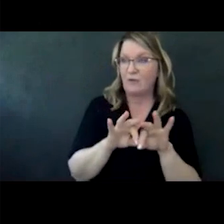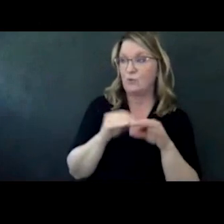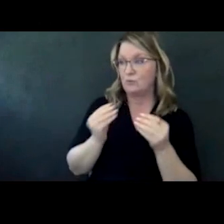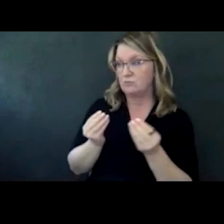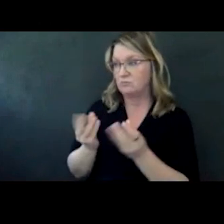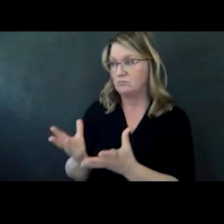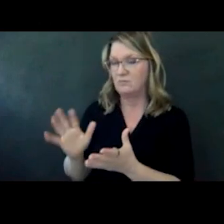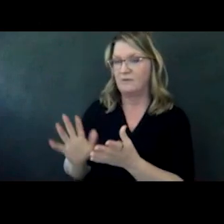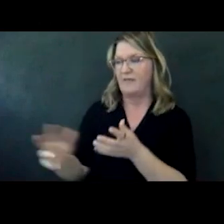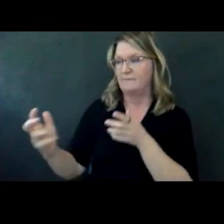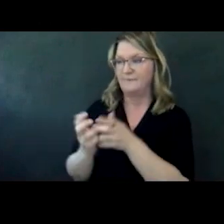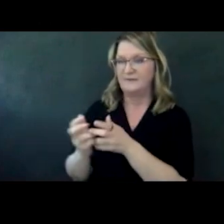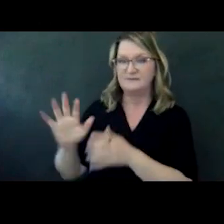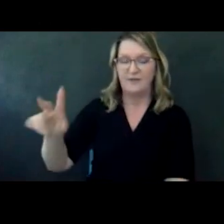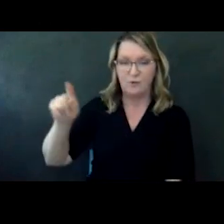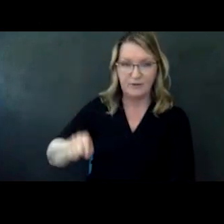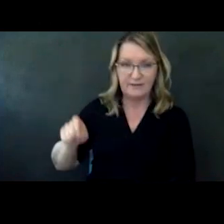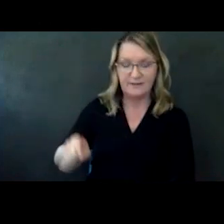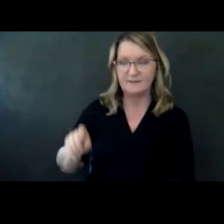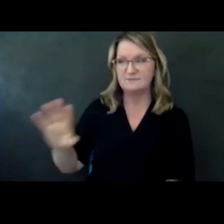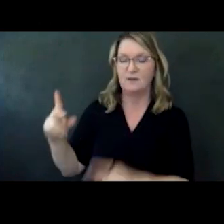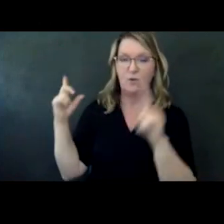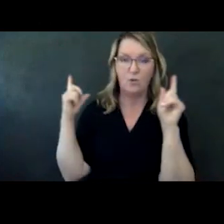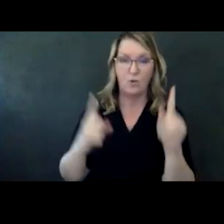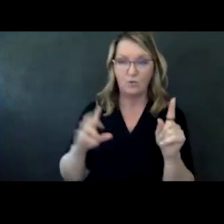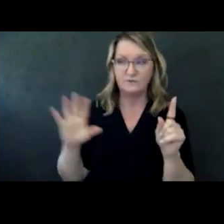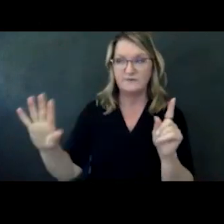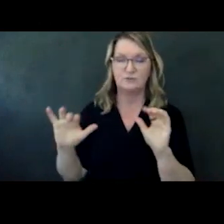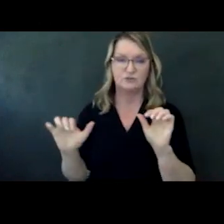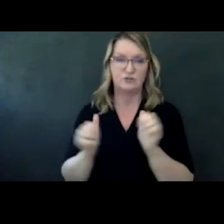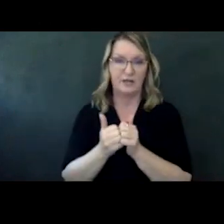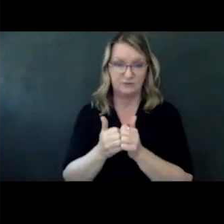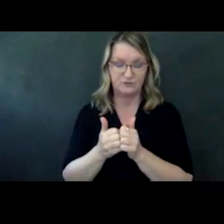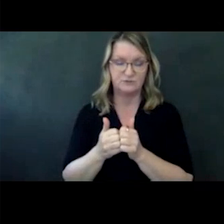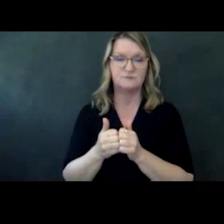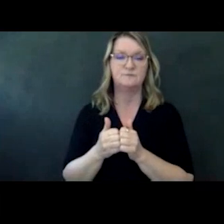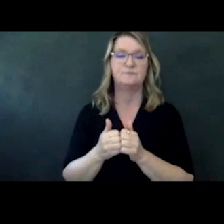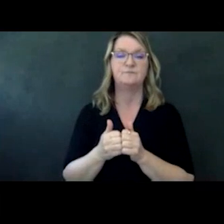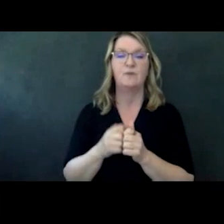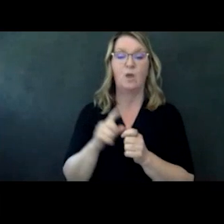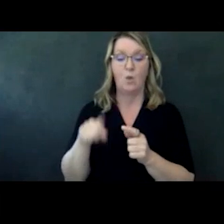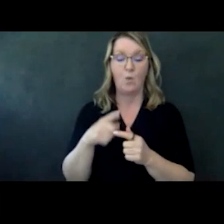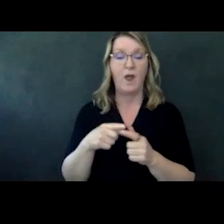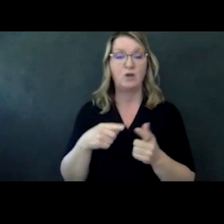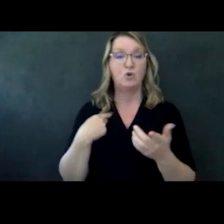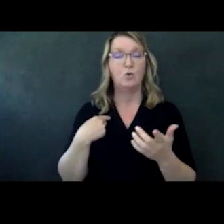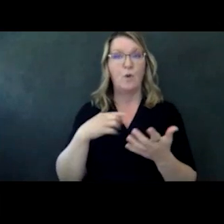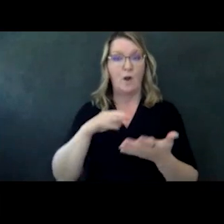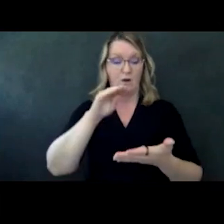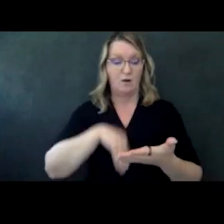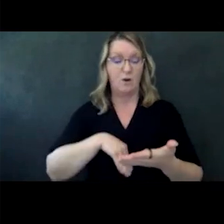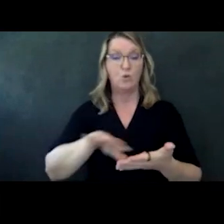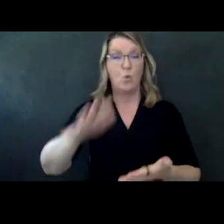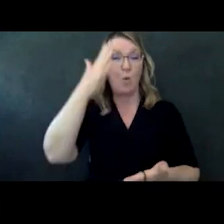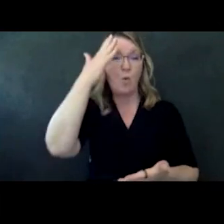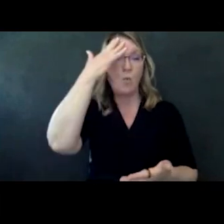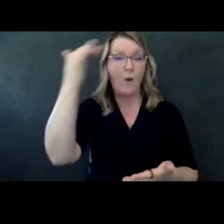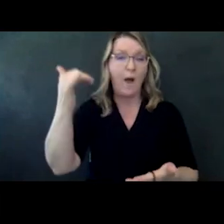their goals and their challenges. When crafting your why, you want to play to your strengths,